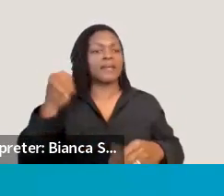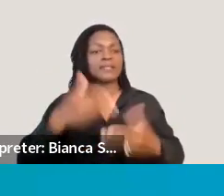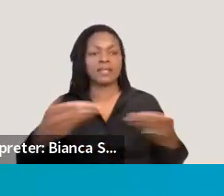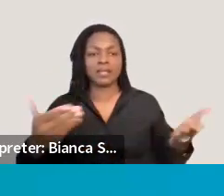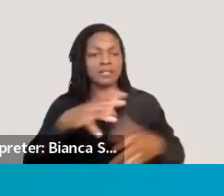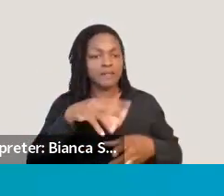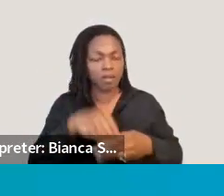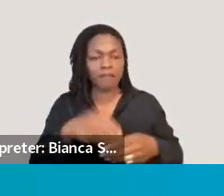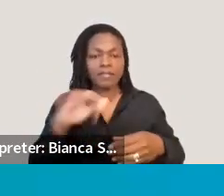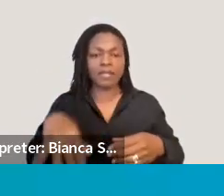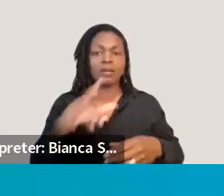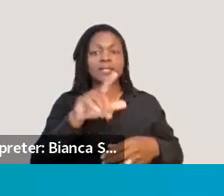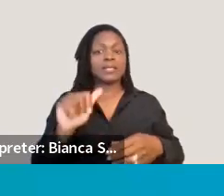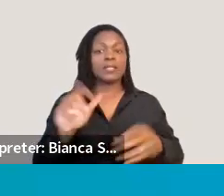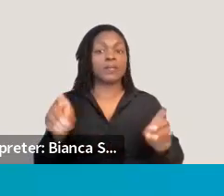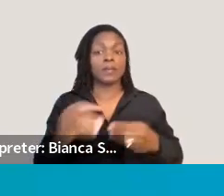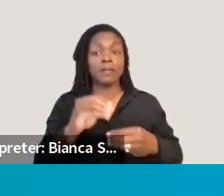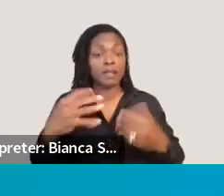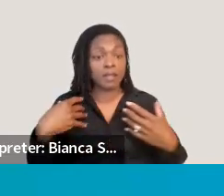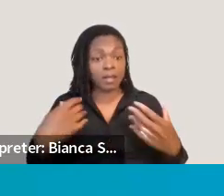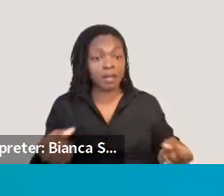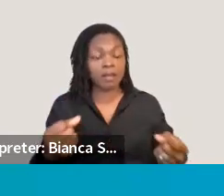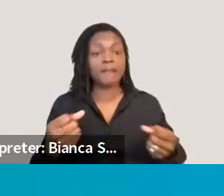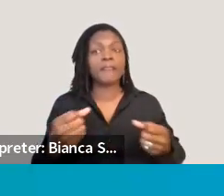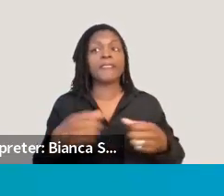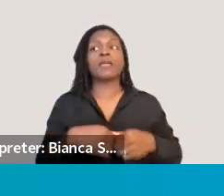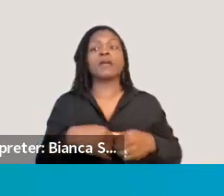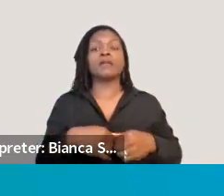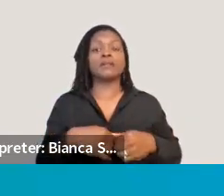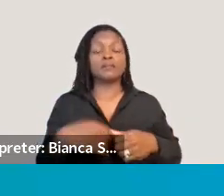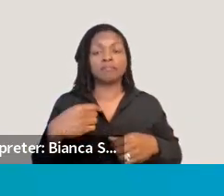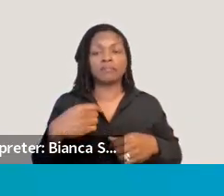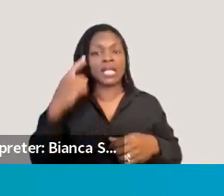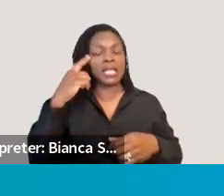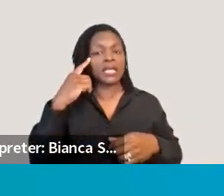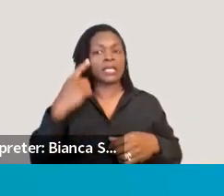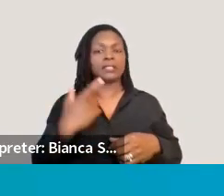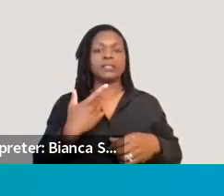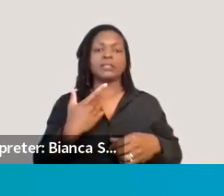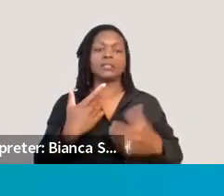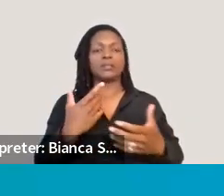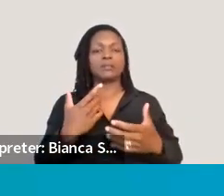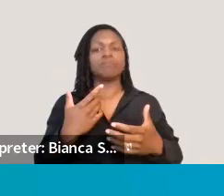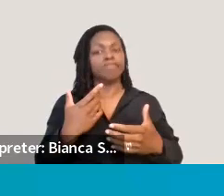When it comes to the Louisiana Department of Health. You think it's moving? Forward into the future.